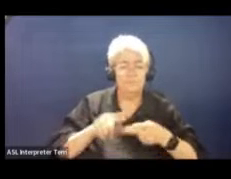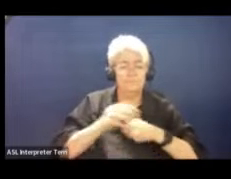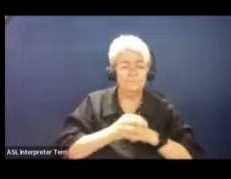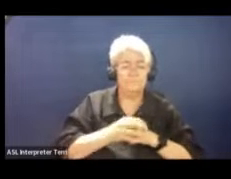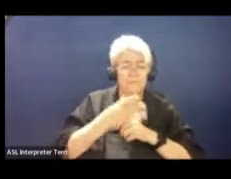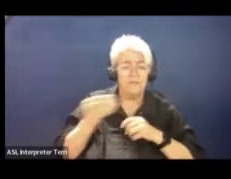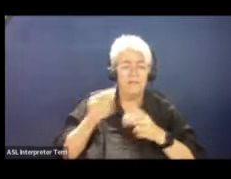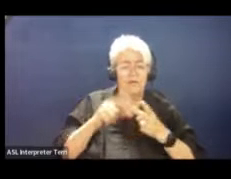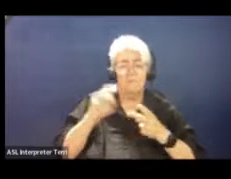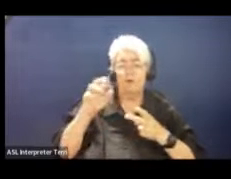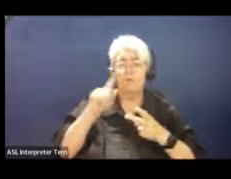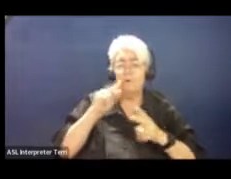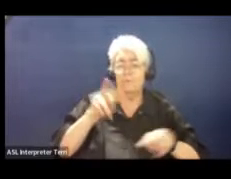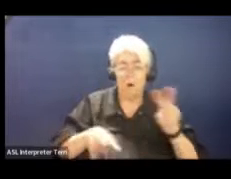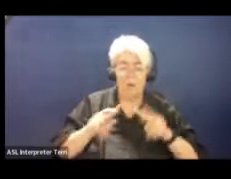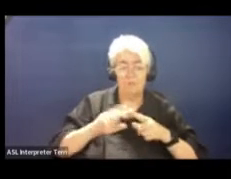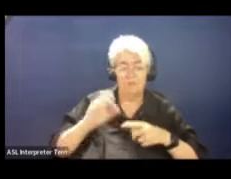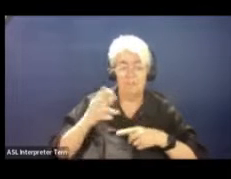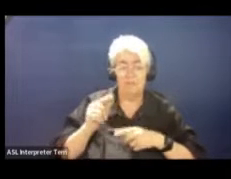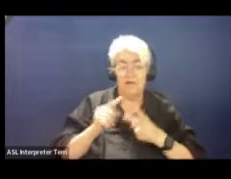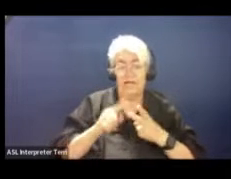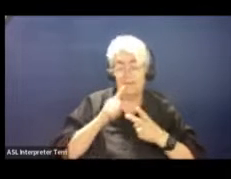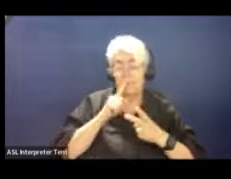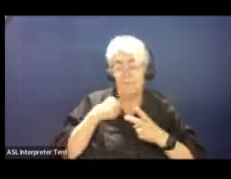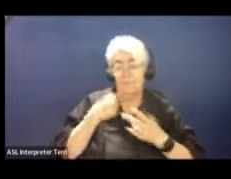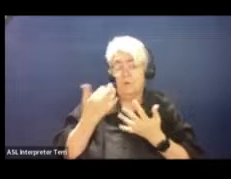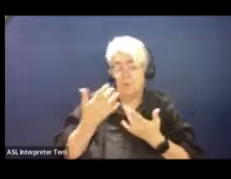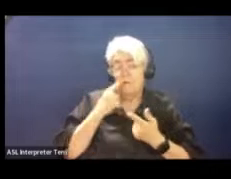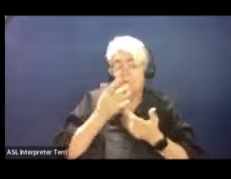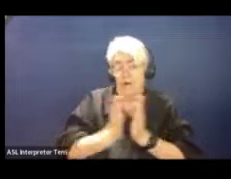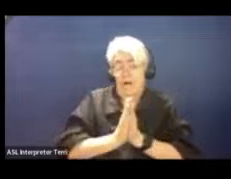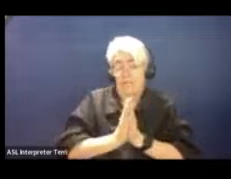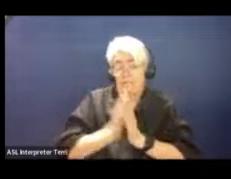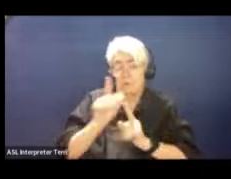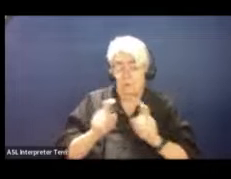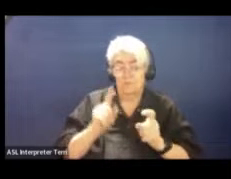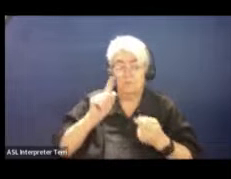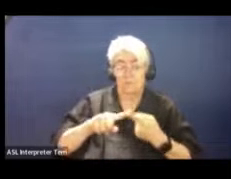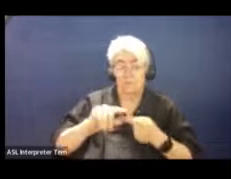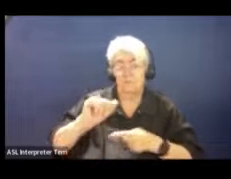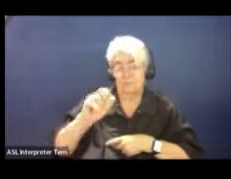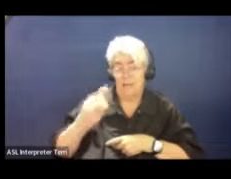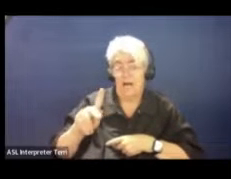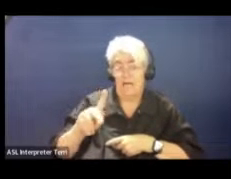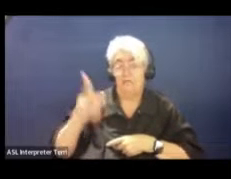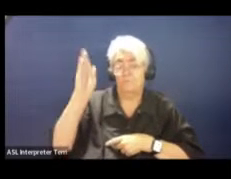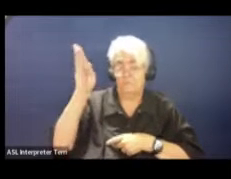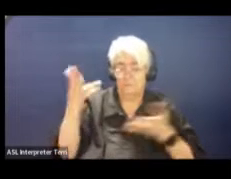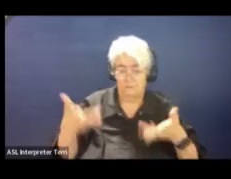be monitoring the chat however, we will wait to ask those questions until Jack is done with this presentation. The